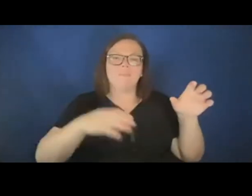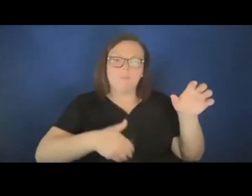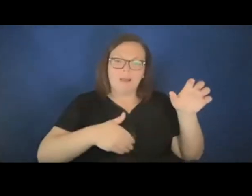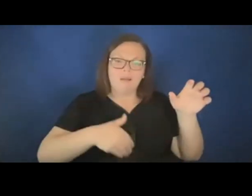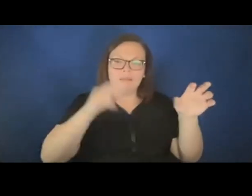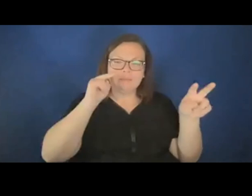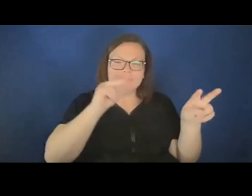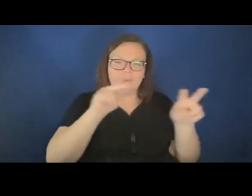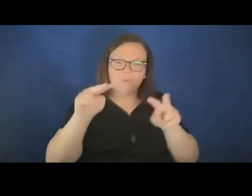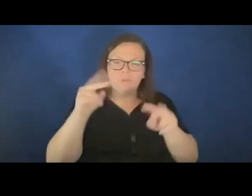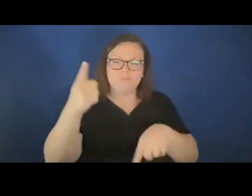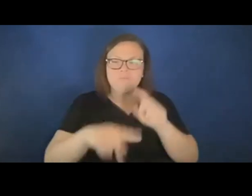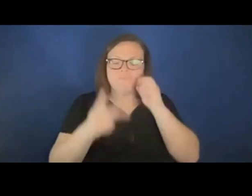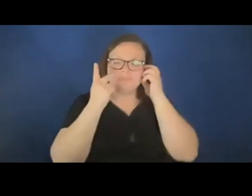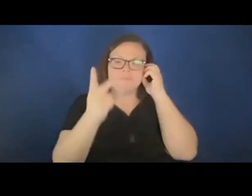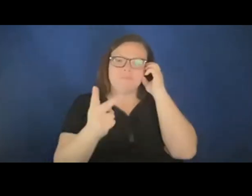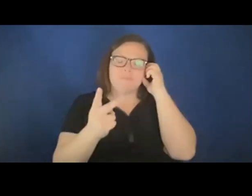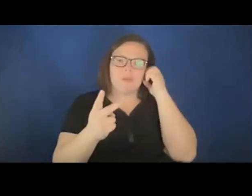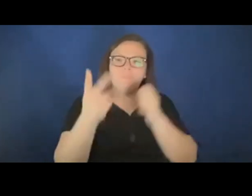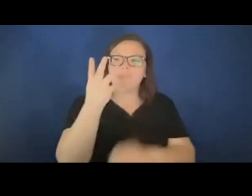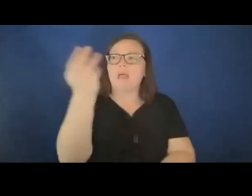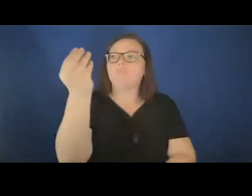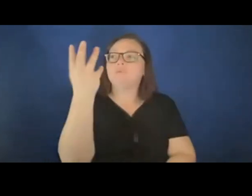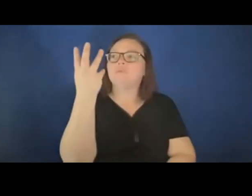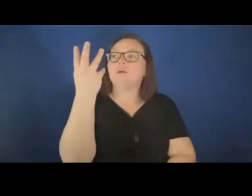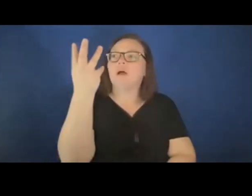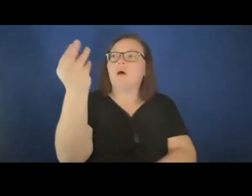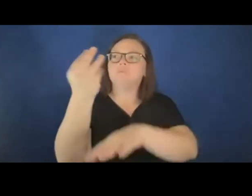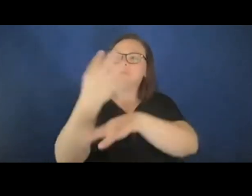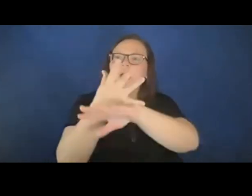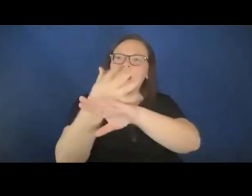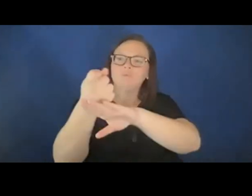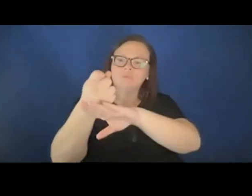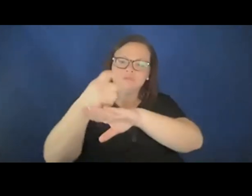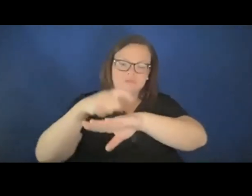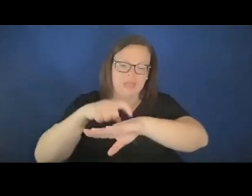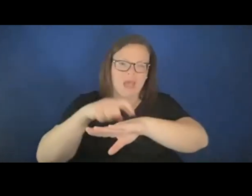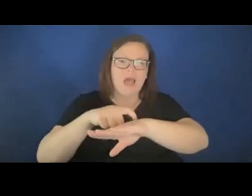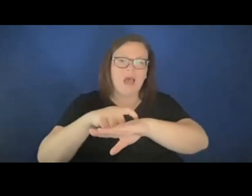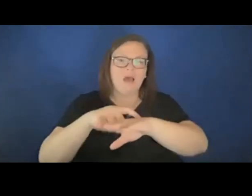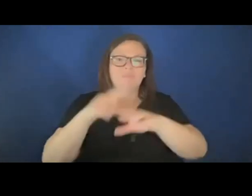out, out of time there is spring's shattered hope